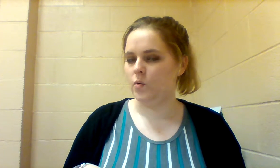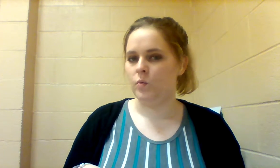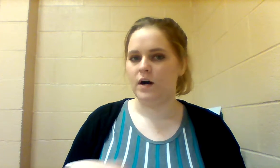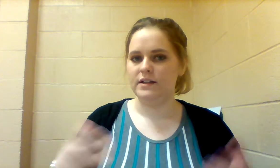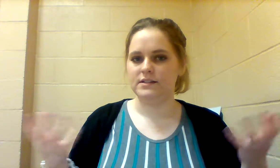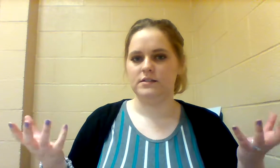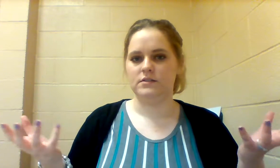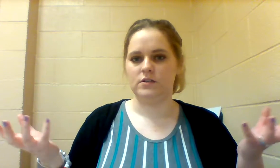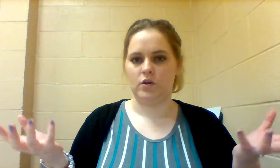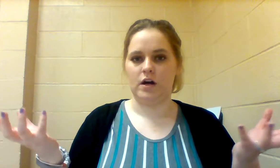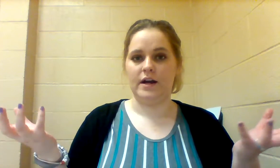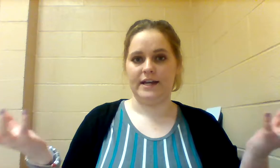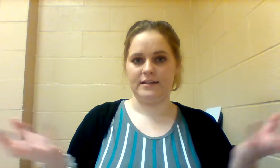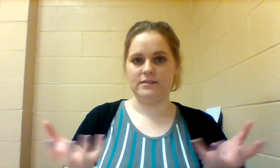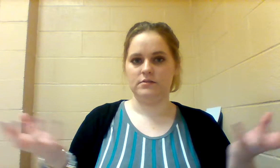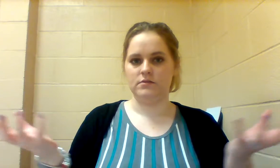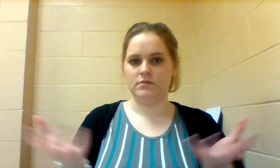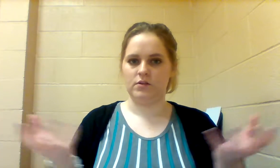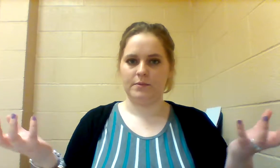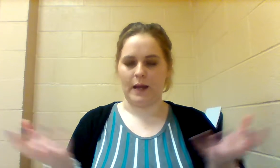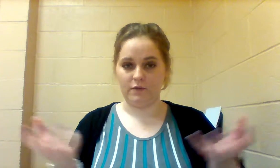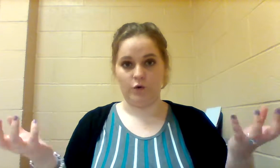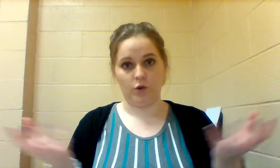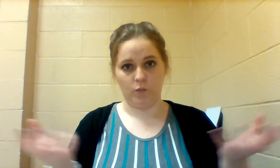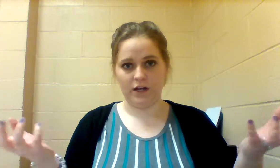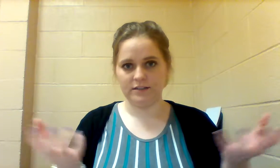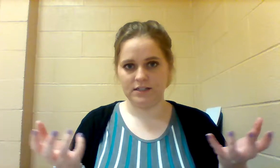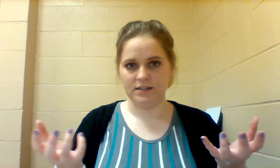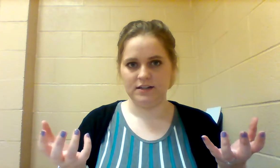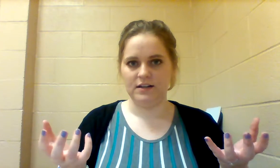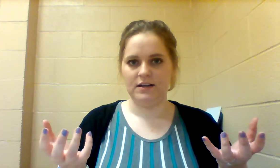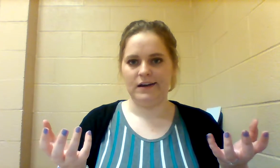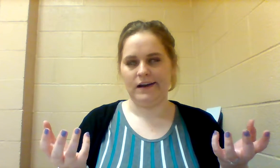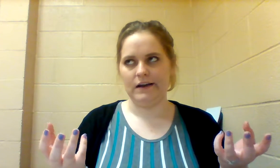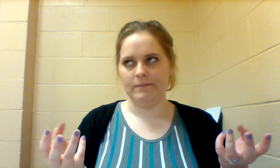WHAT so claw hands going back and forth WHAT